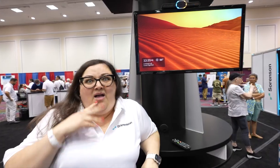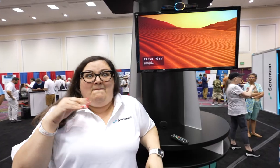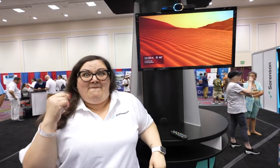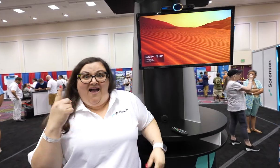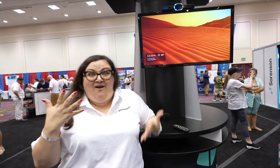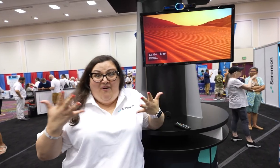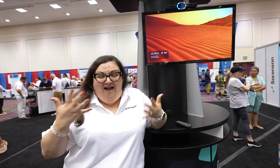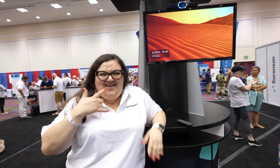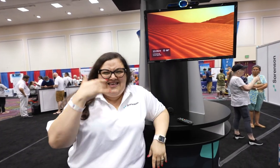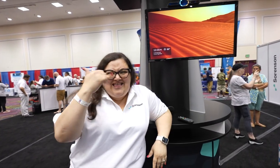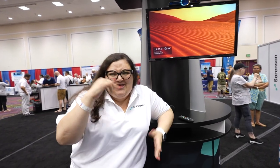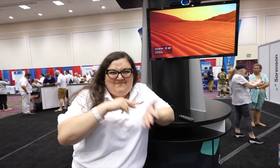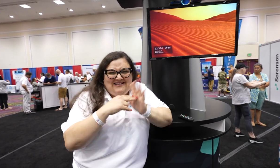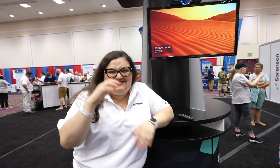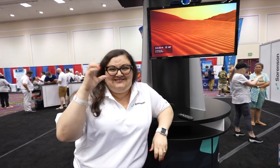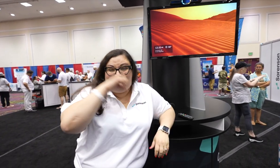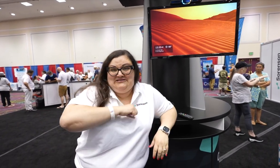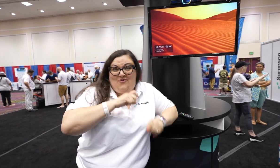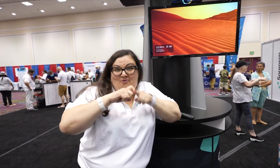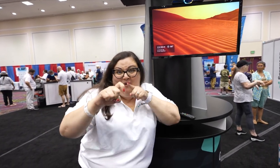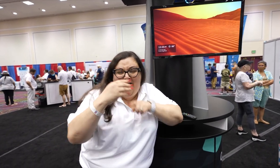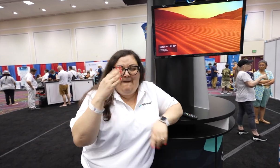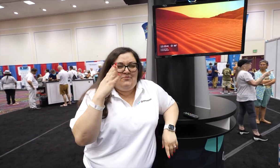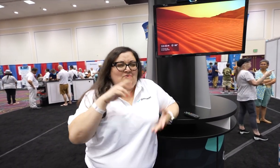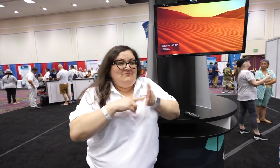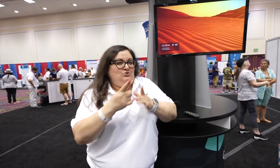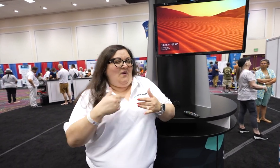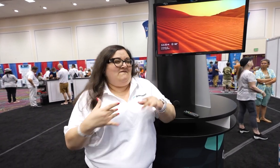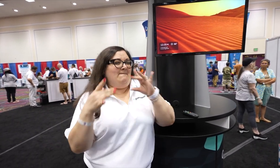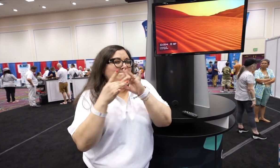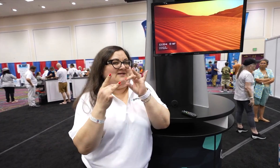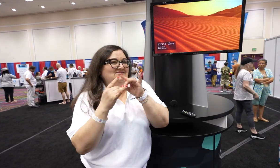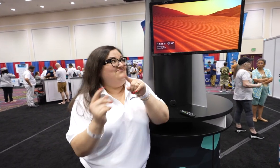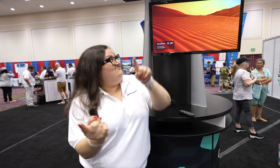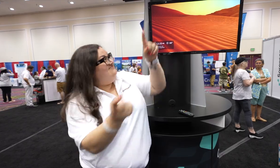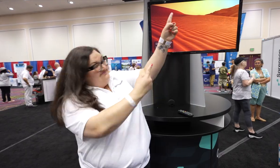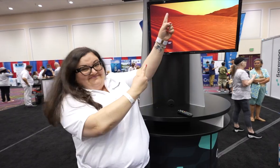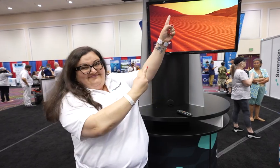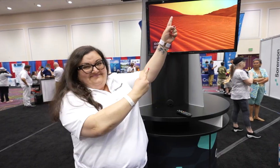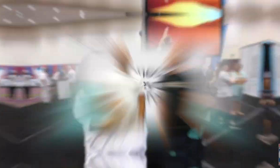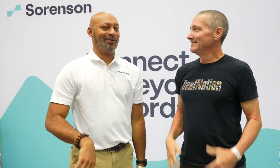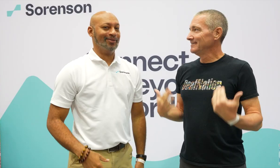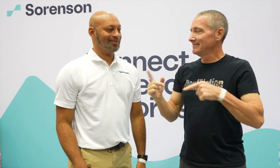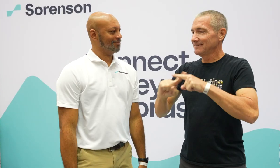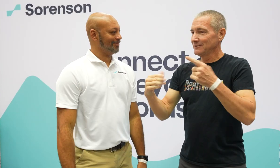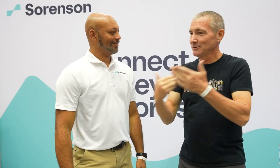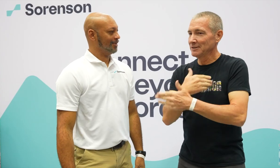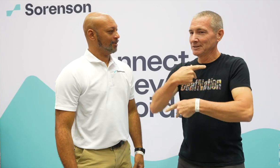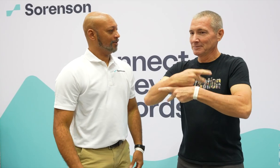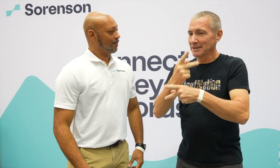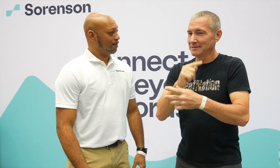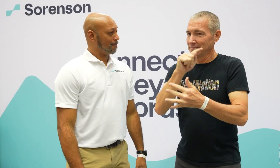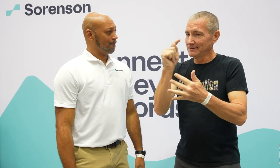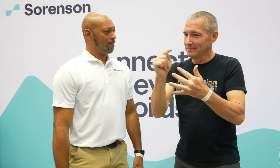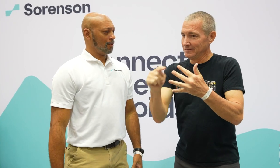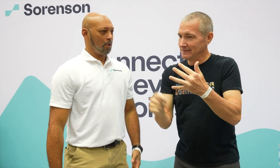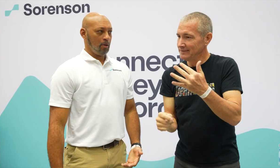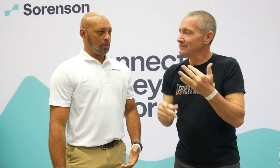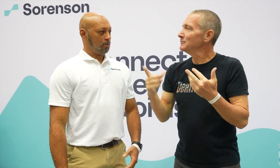What do the colors mean? Yellow means you have a missed call and blue means you have a message. There are so many new products.